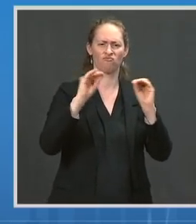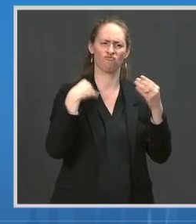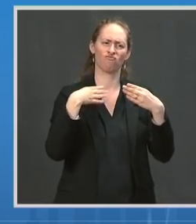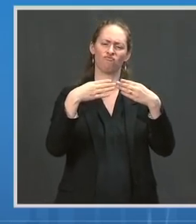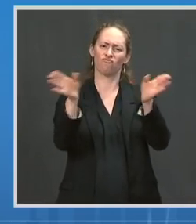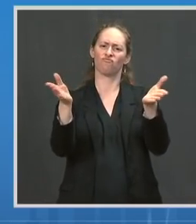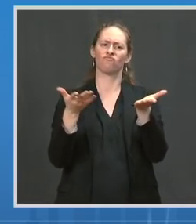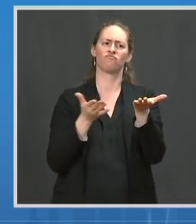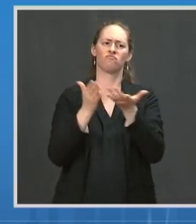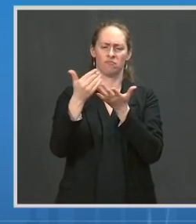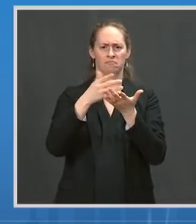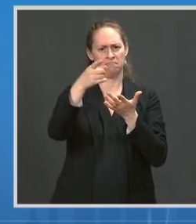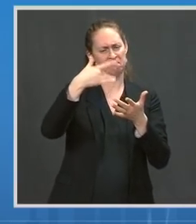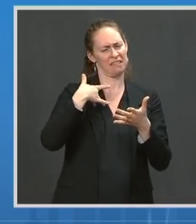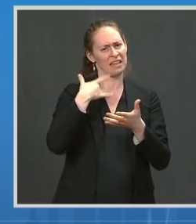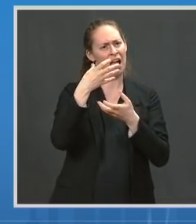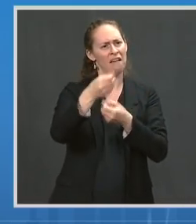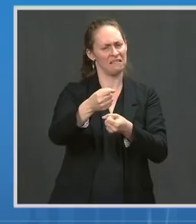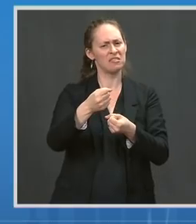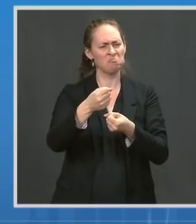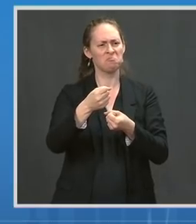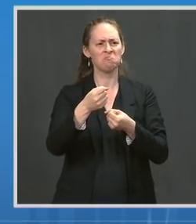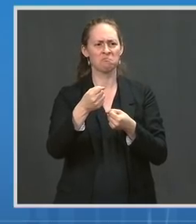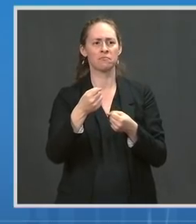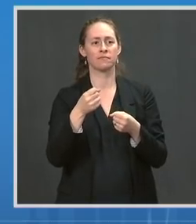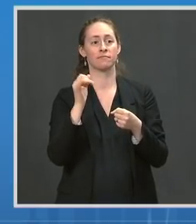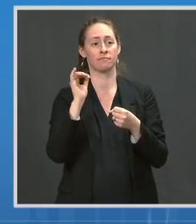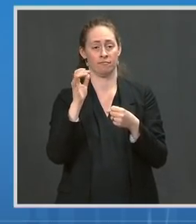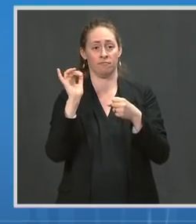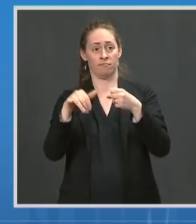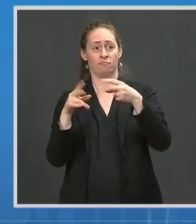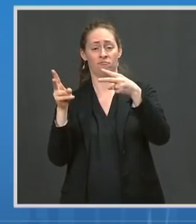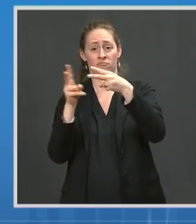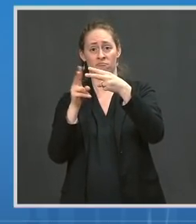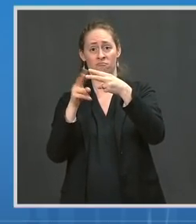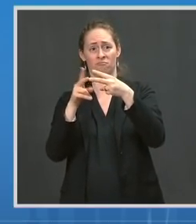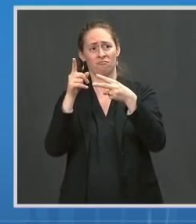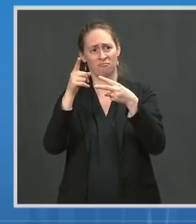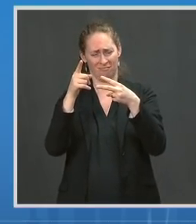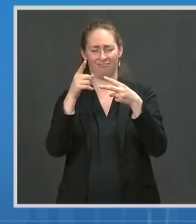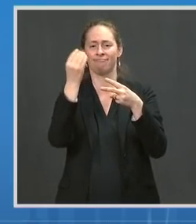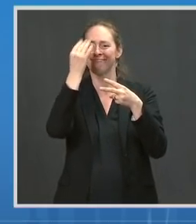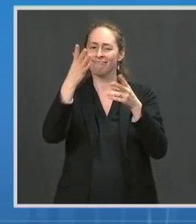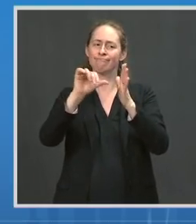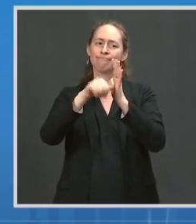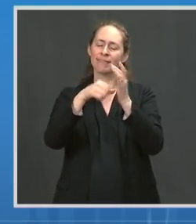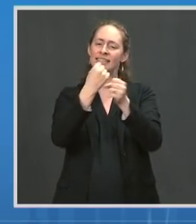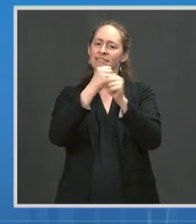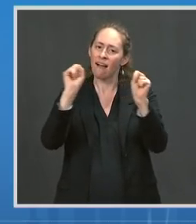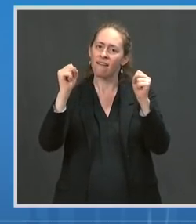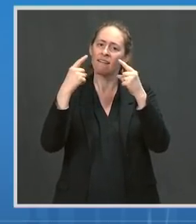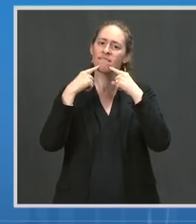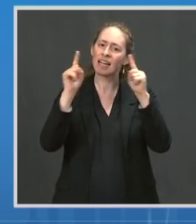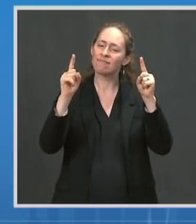that we are recommending are safe and they're effective, and this is how we do that. Mr. Slavitt: Kaitlan, I think this is the purpose